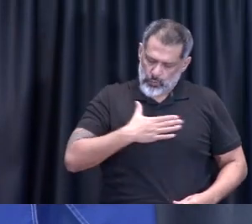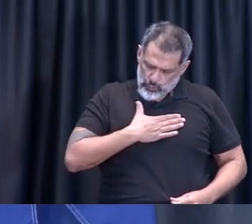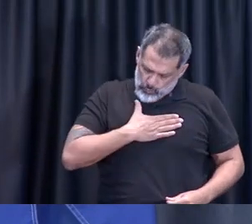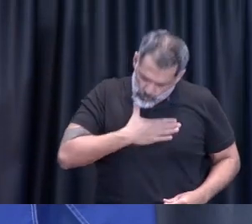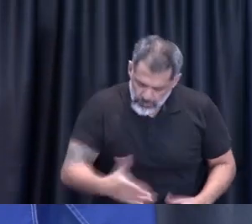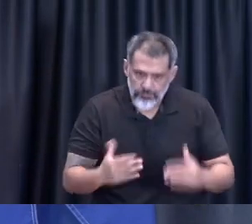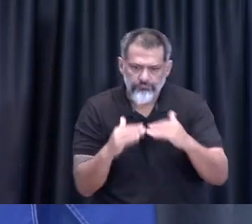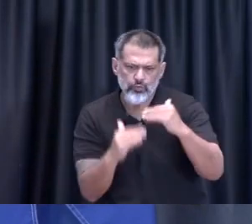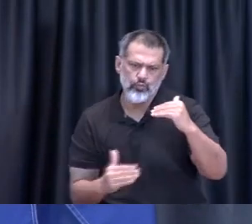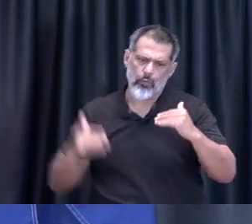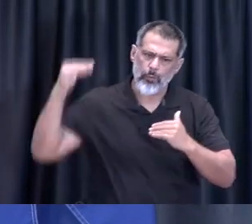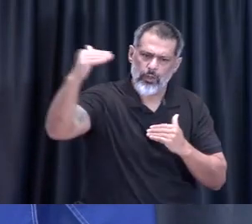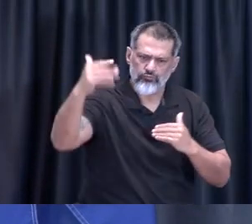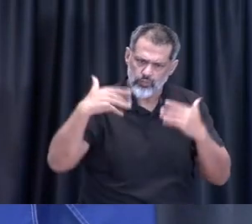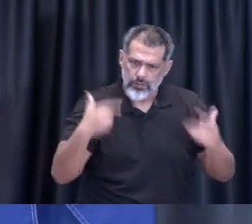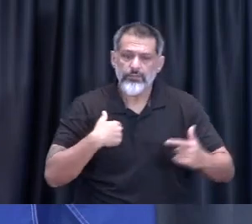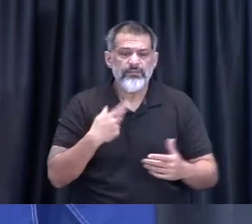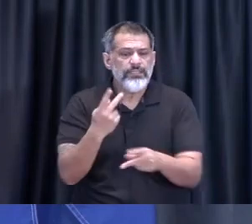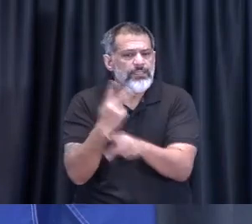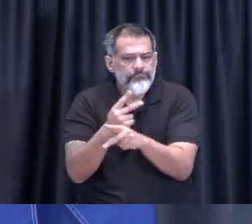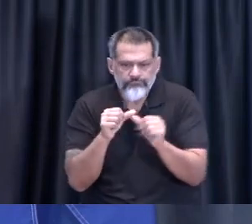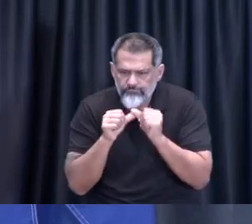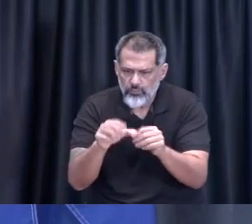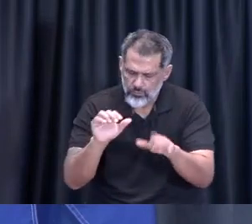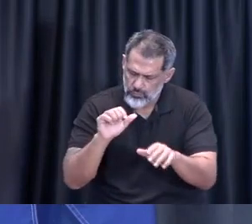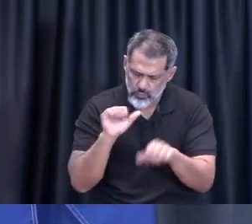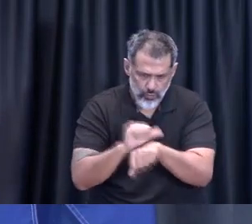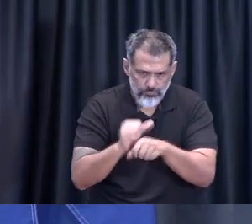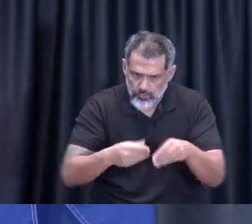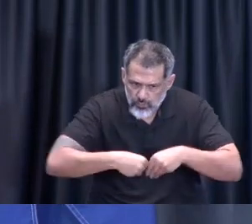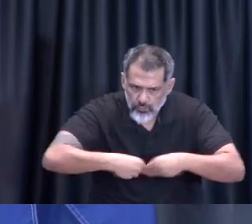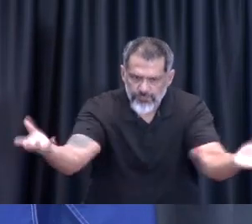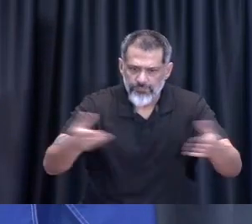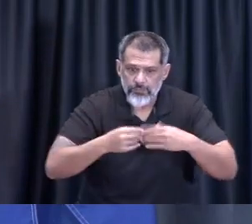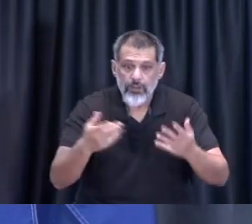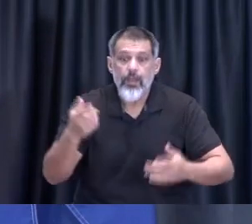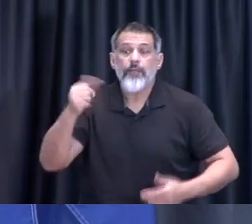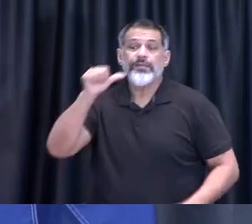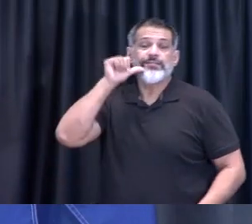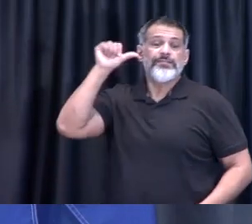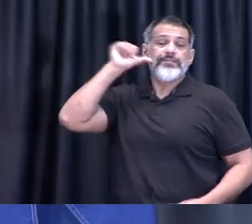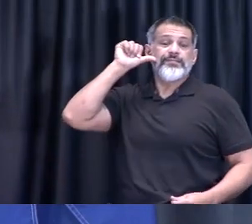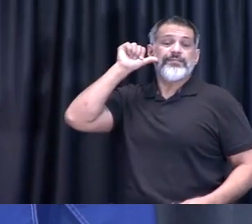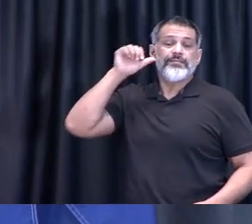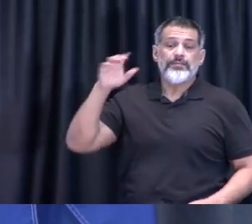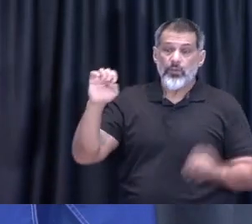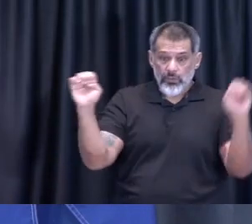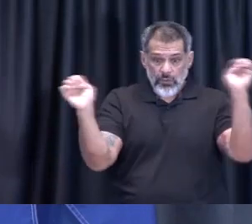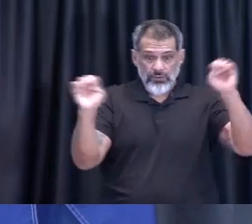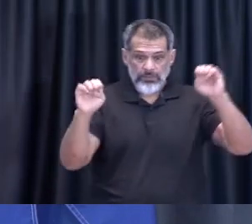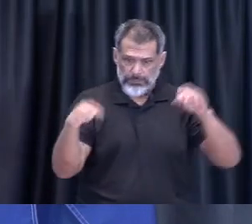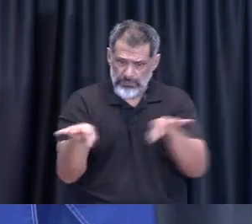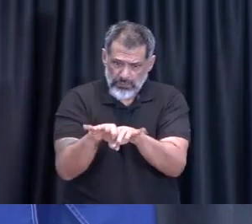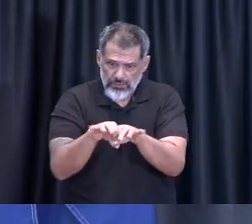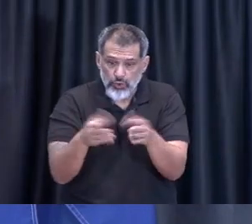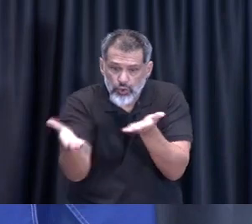that our residents rely on every day. Yesterday, our emergency and essential services operated with